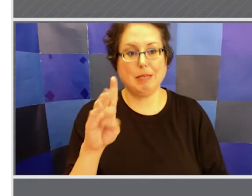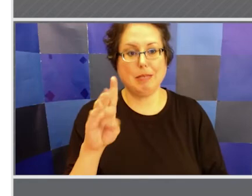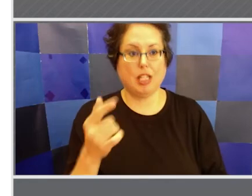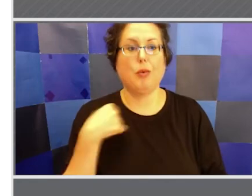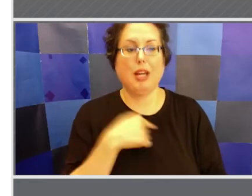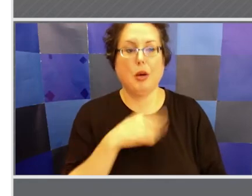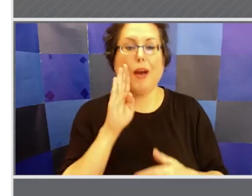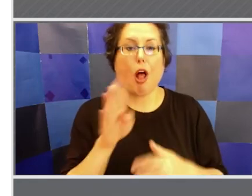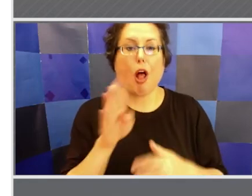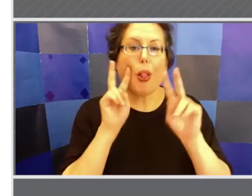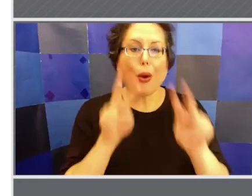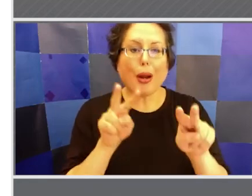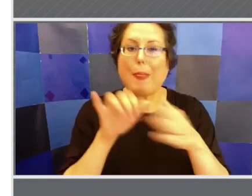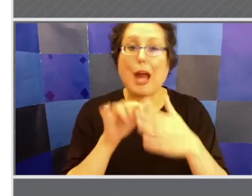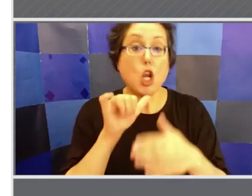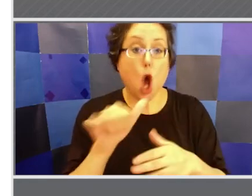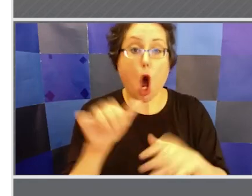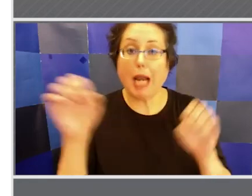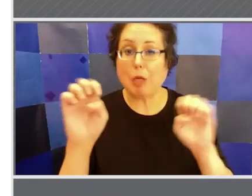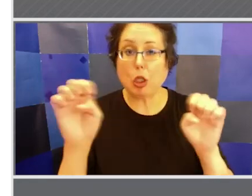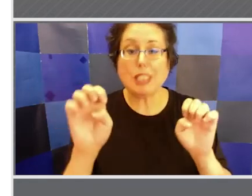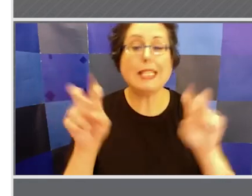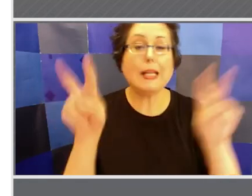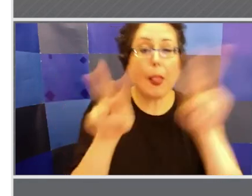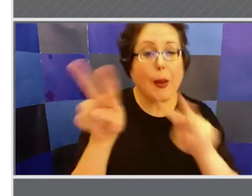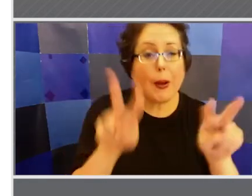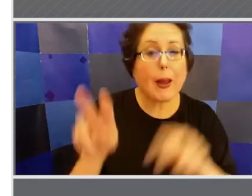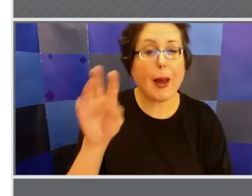to demolish first and then we go through a HUD review and environmental state